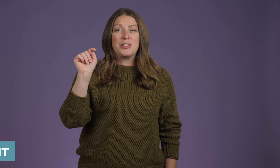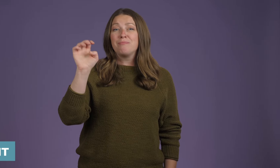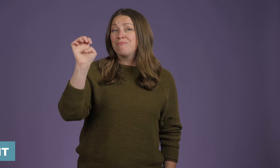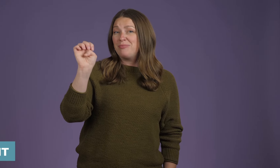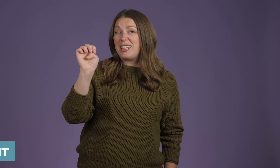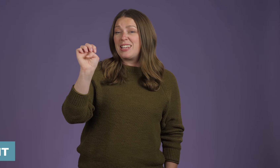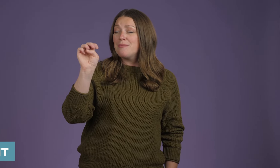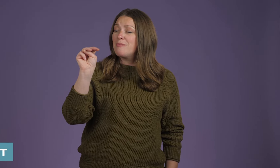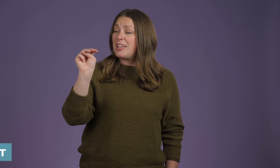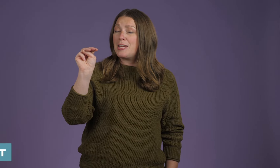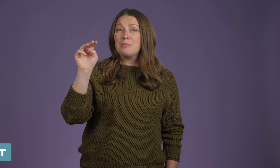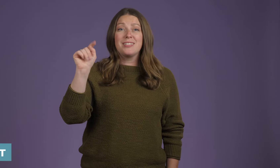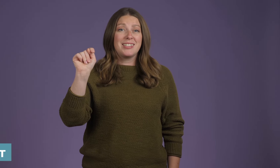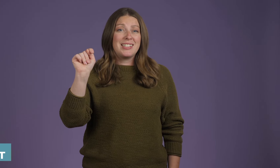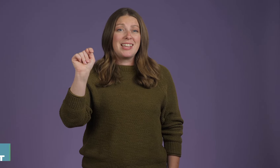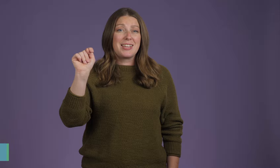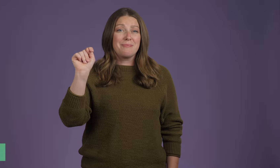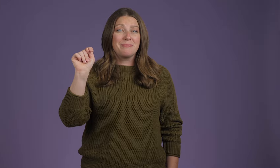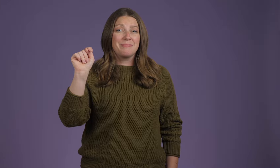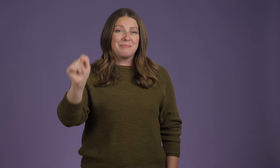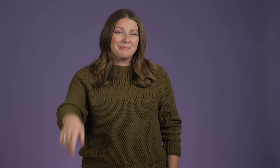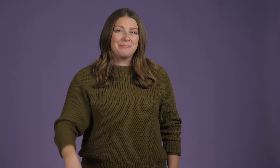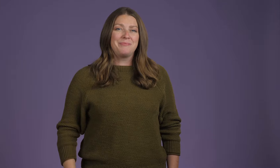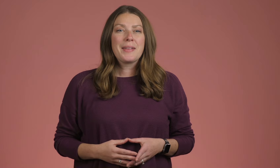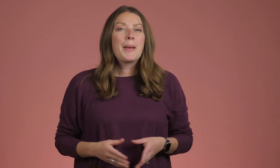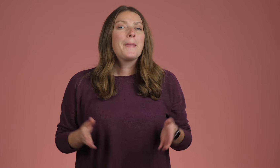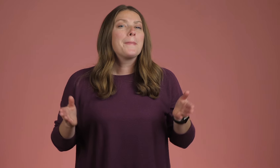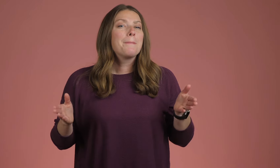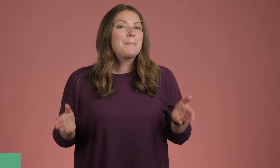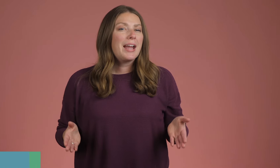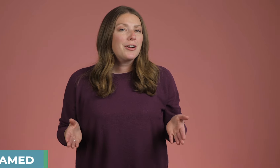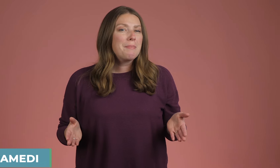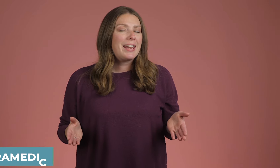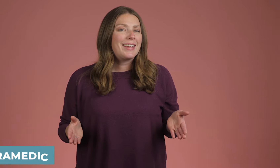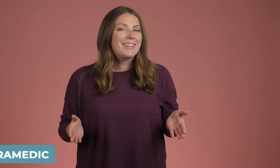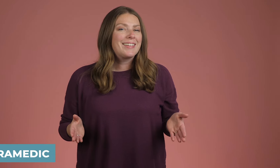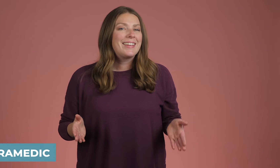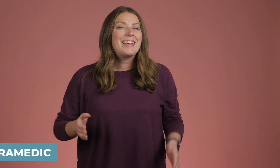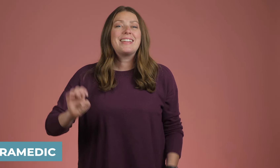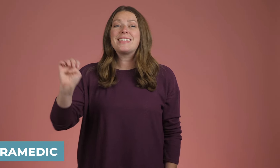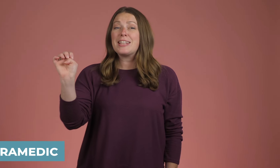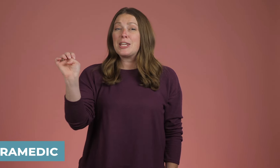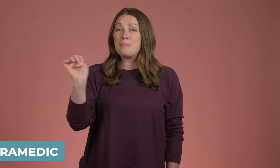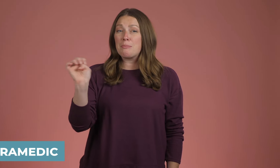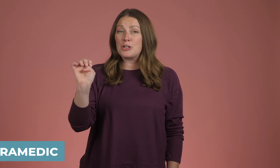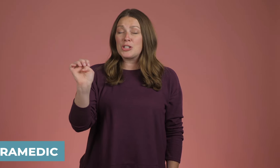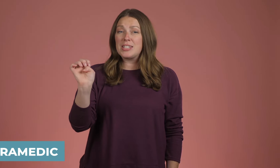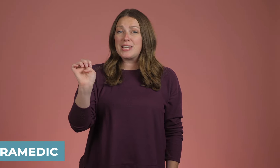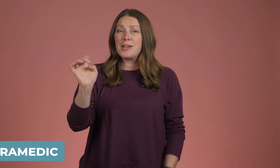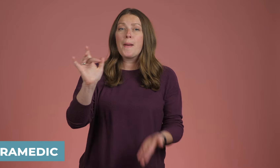E - M - T Paramedic is emergency